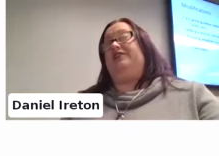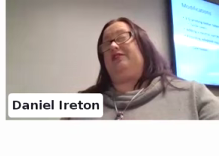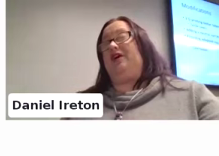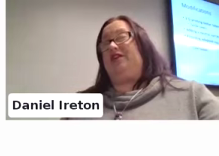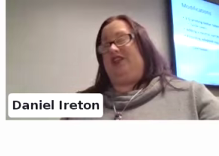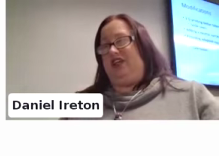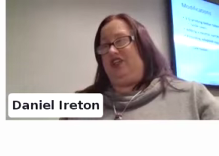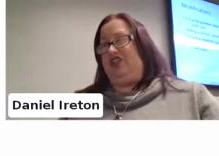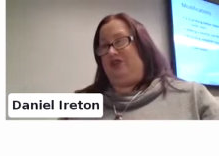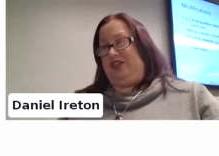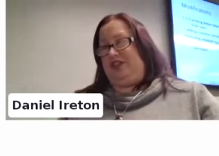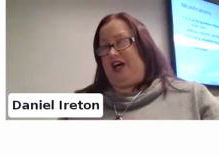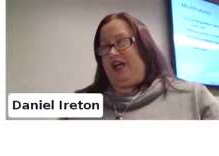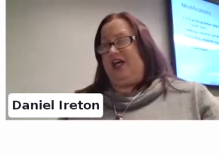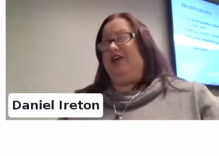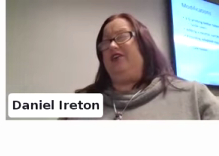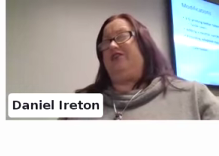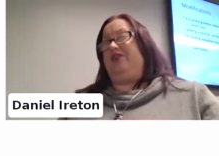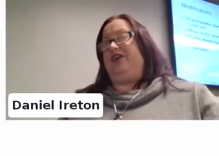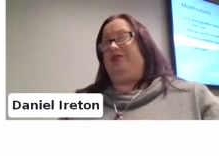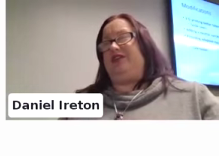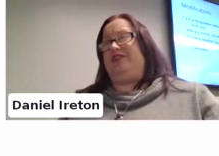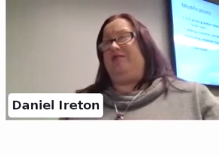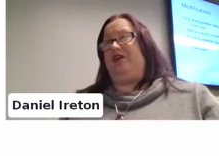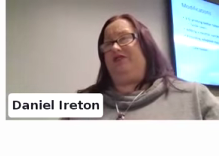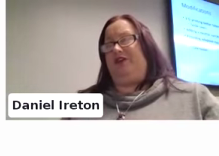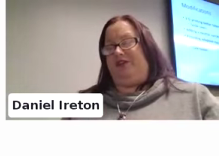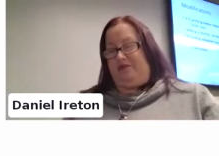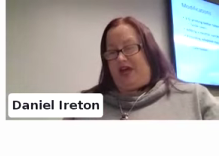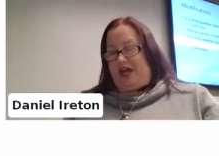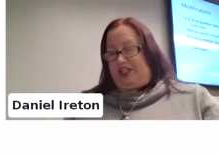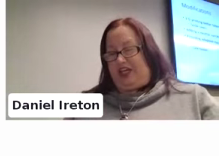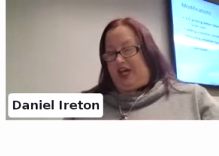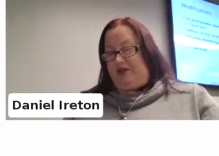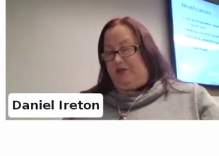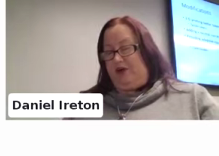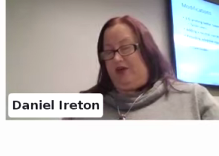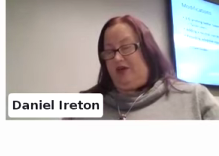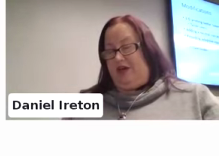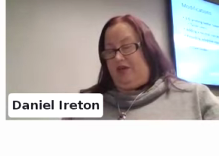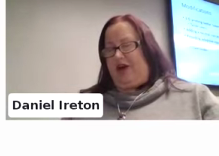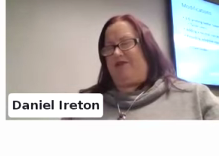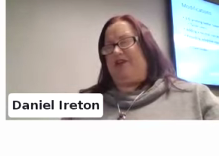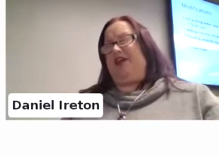I have fairly small hands but still a solid handful for me. It has same icons but they are different colors.